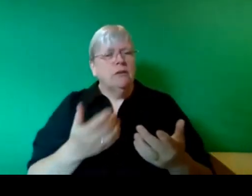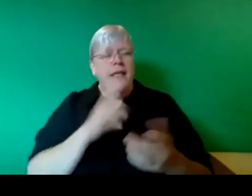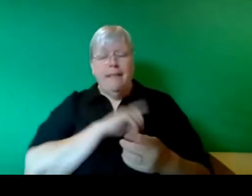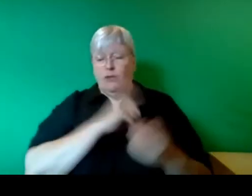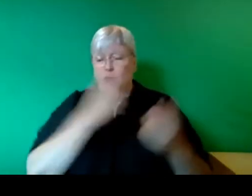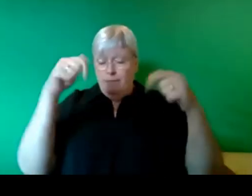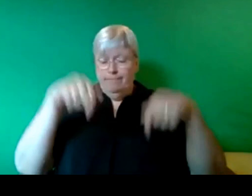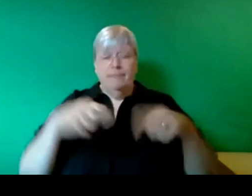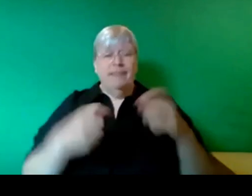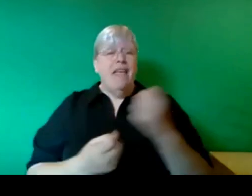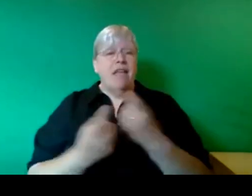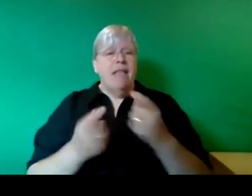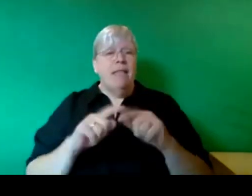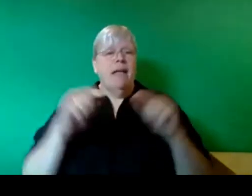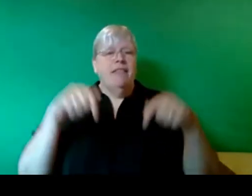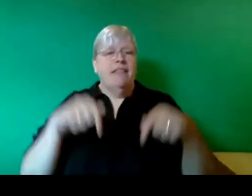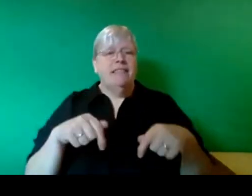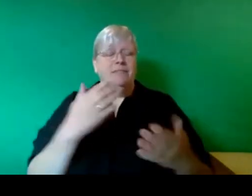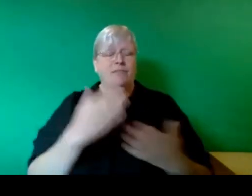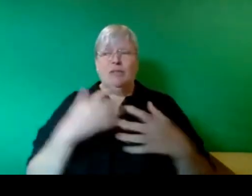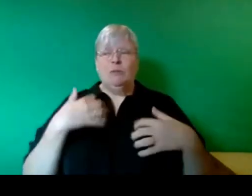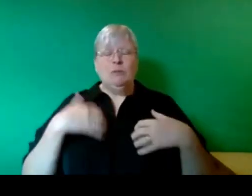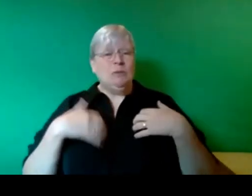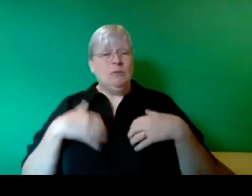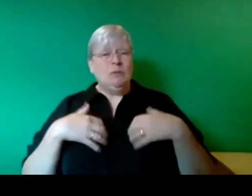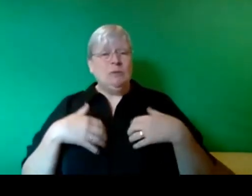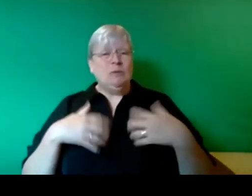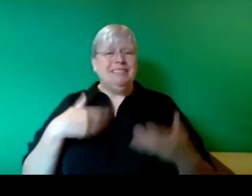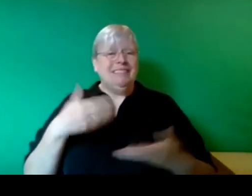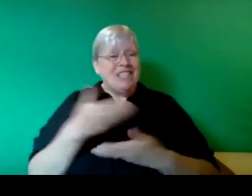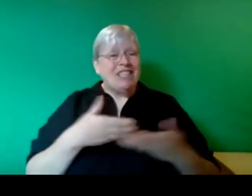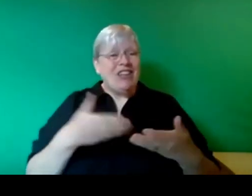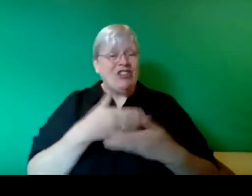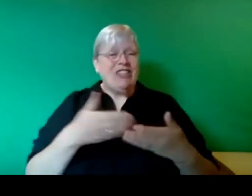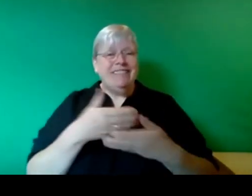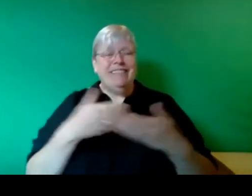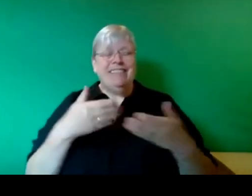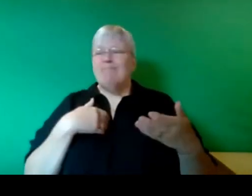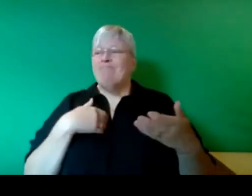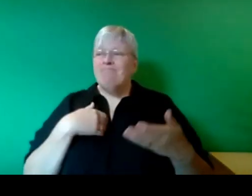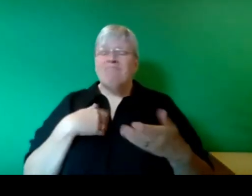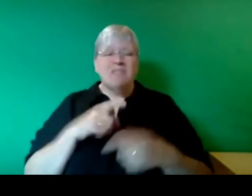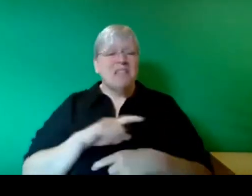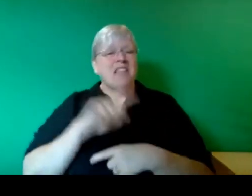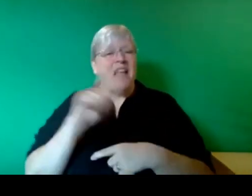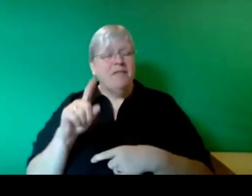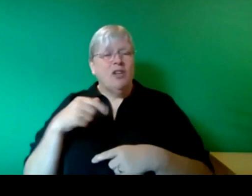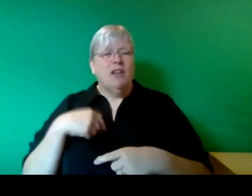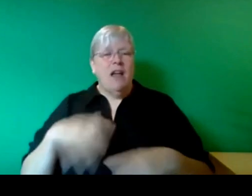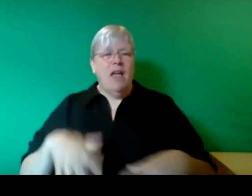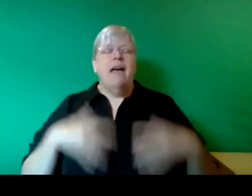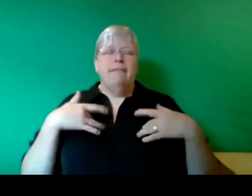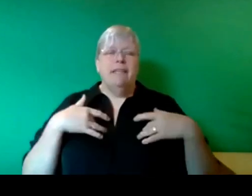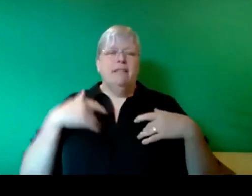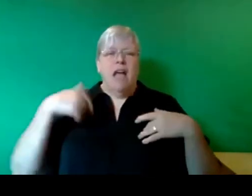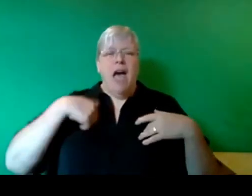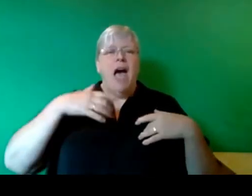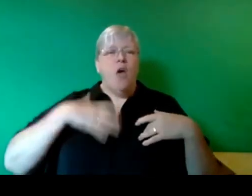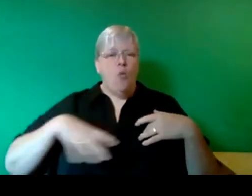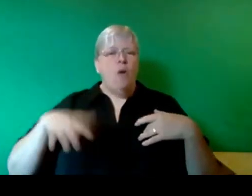and that's why I'm really looking forward to the discussions today and the outputs that will follow. I certainly want to be, and to ensure that the Scottish Government